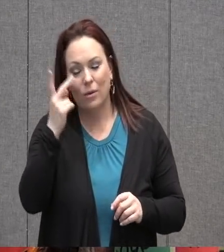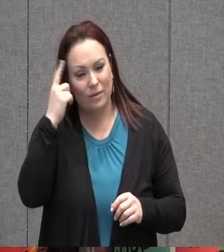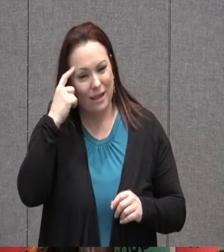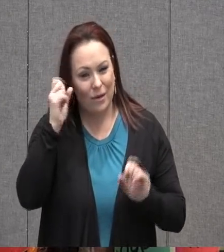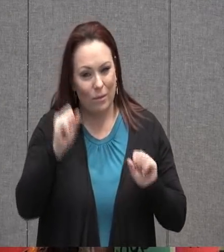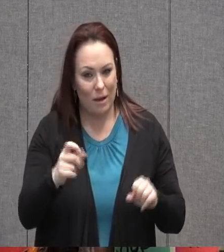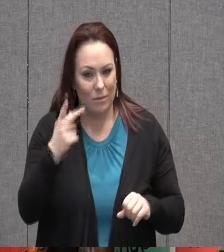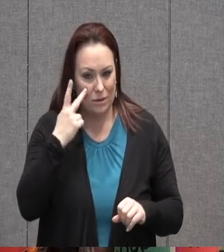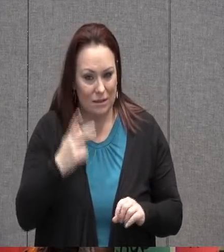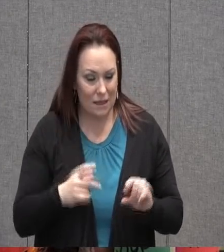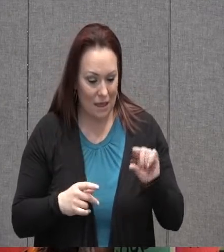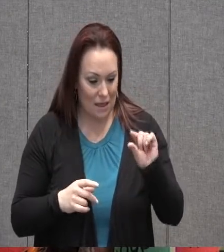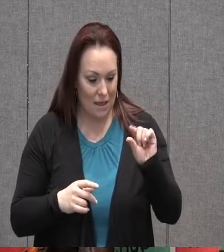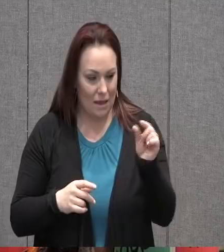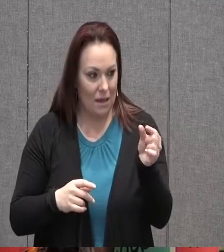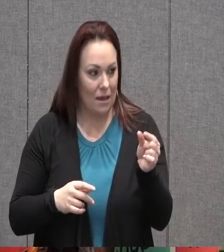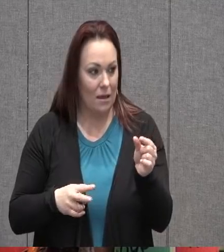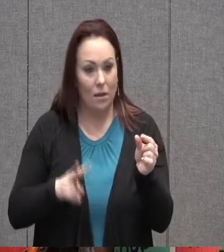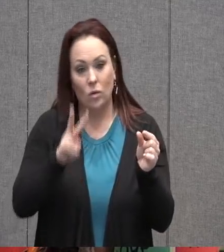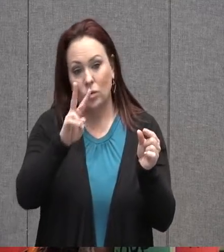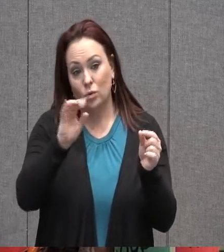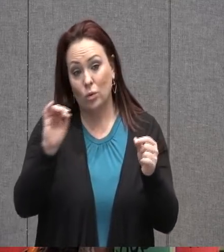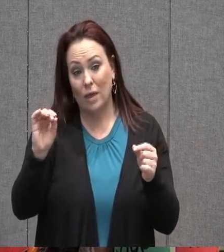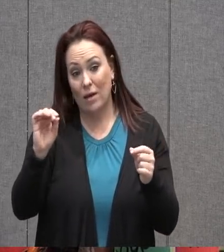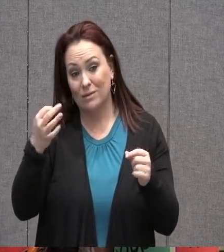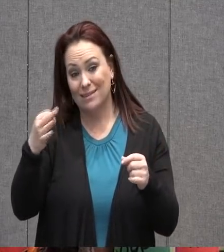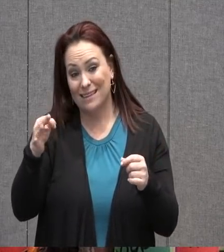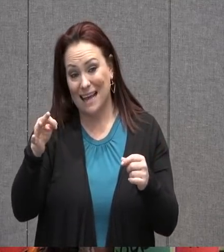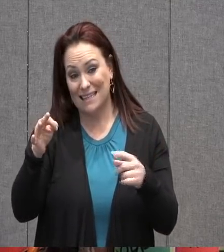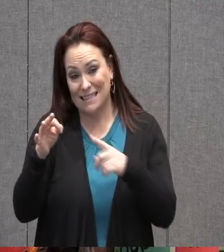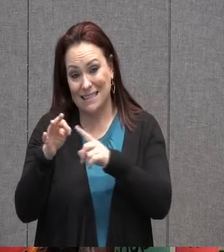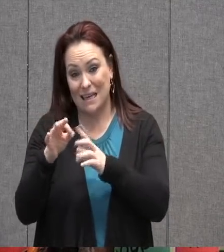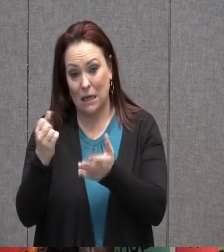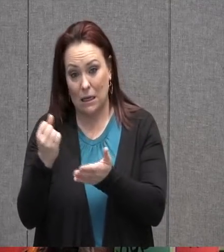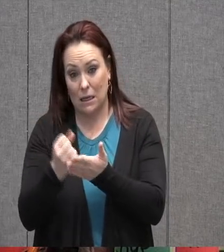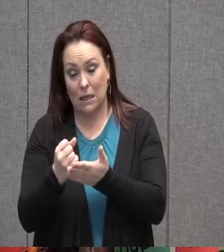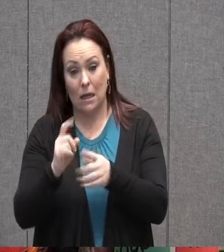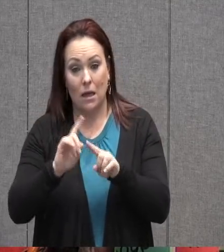But it was made in 2019 and it has a different tail on it.